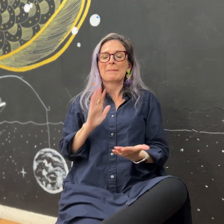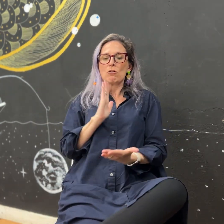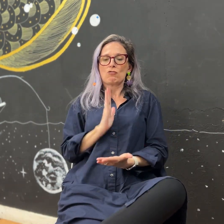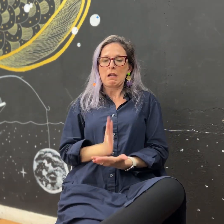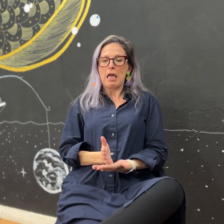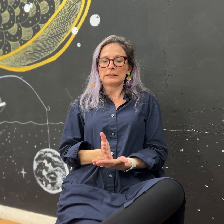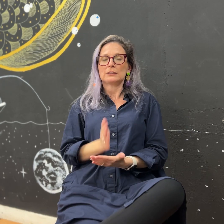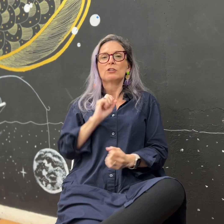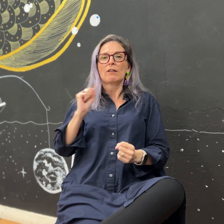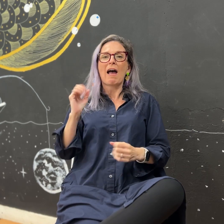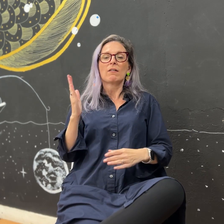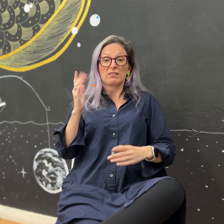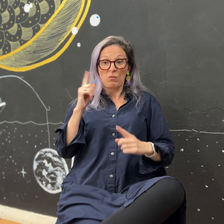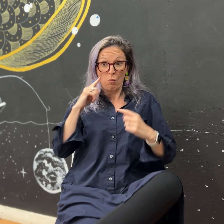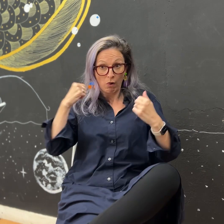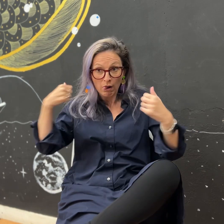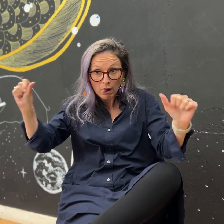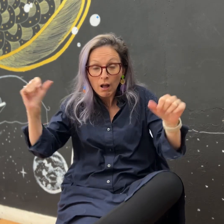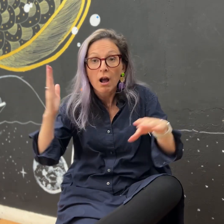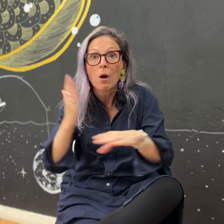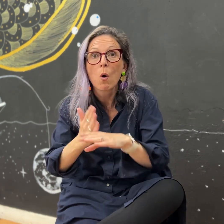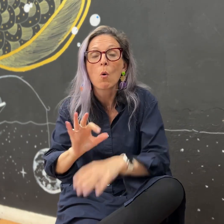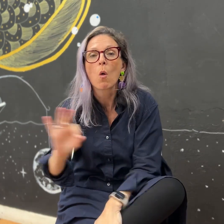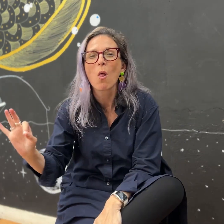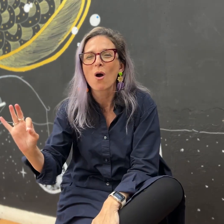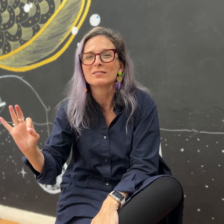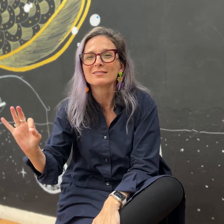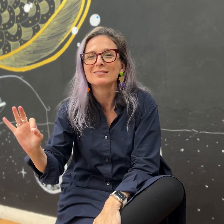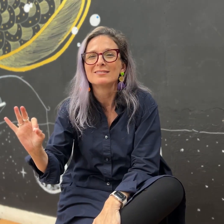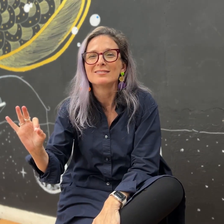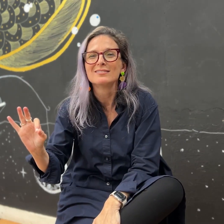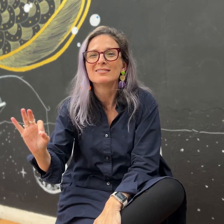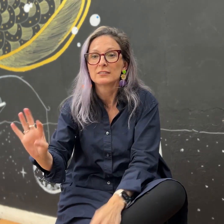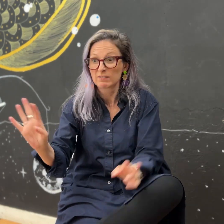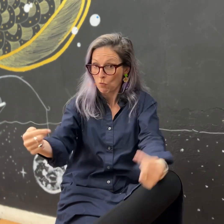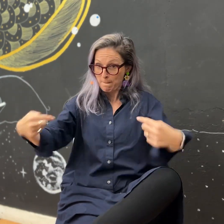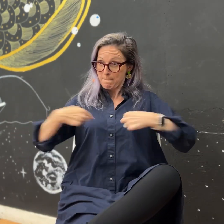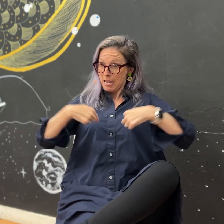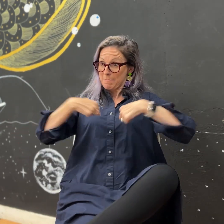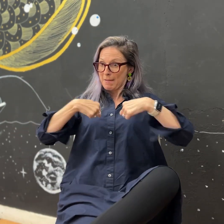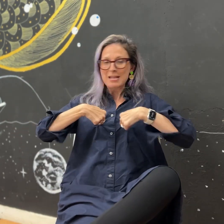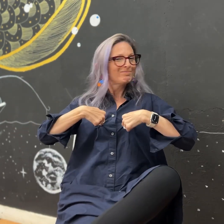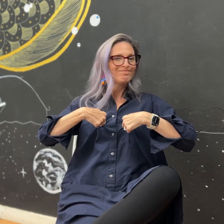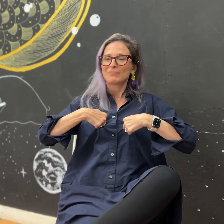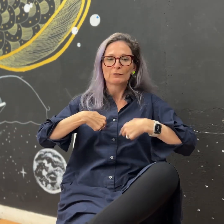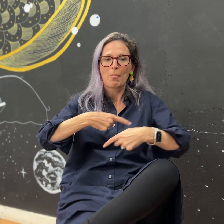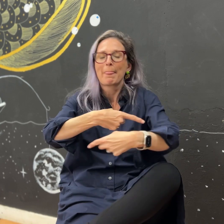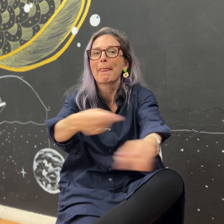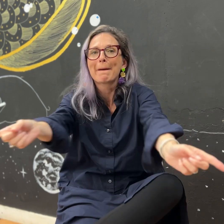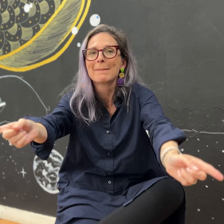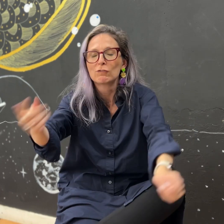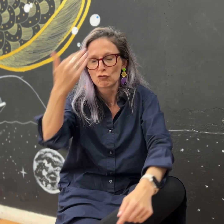a bit and be realistic, consider if the ideas will work or not. It’s not all about me and what I want – it’s for others.